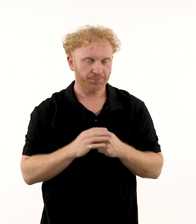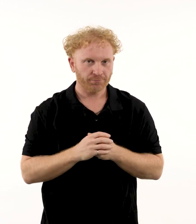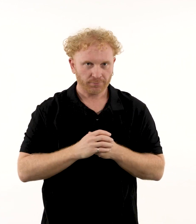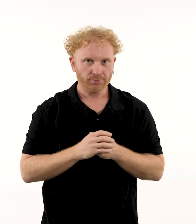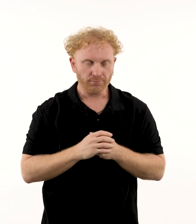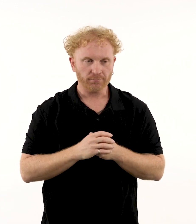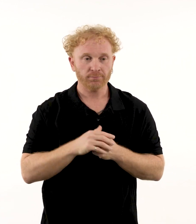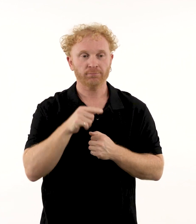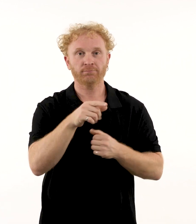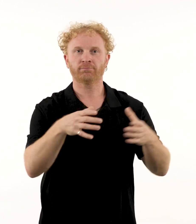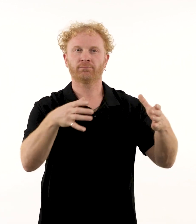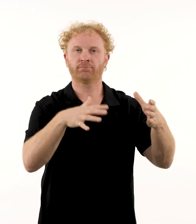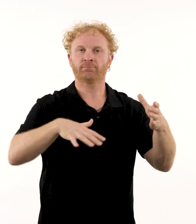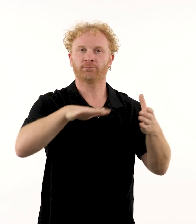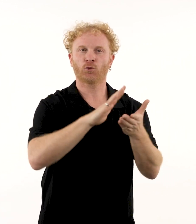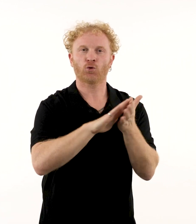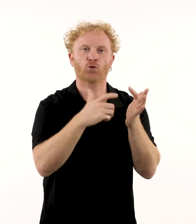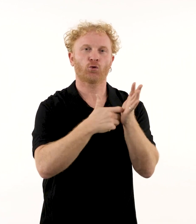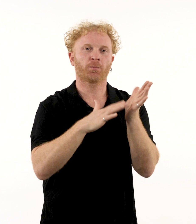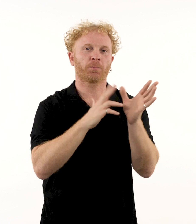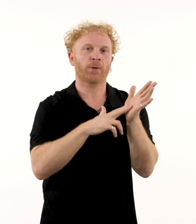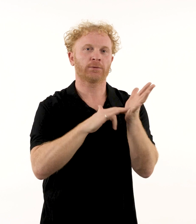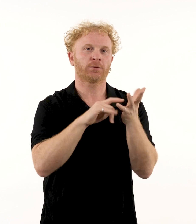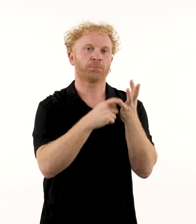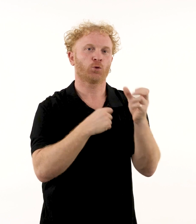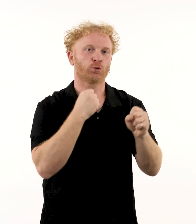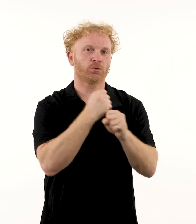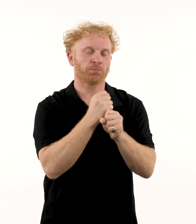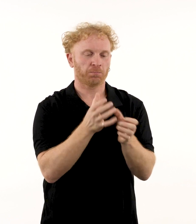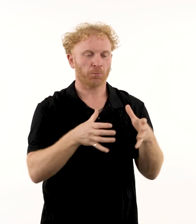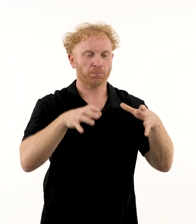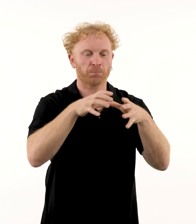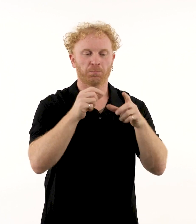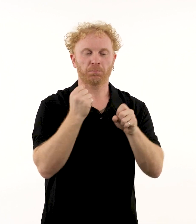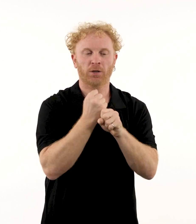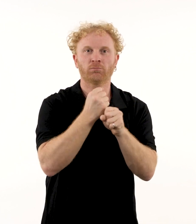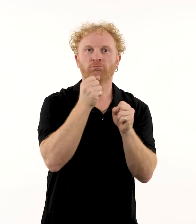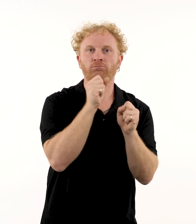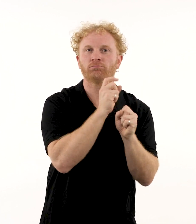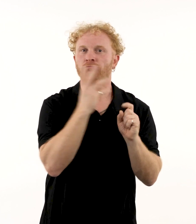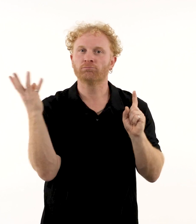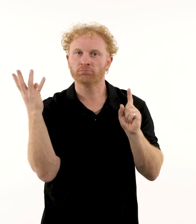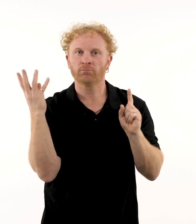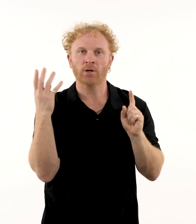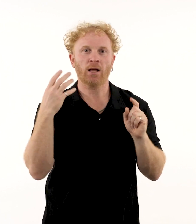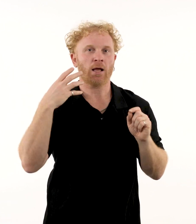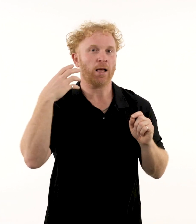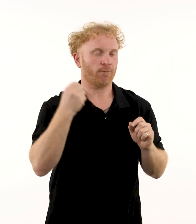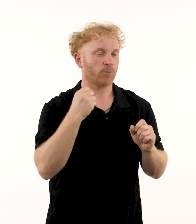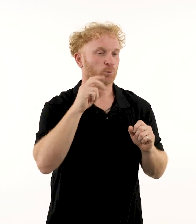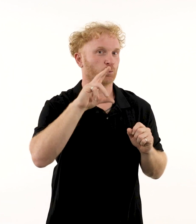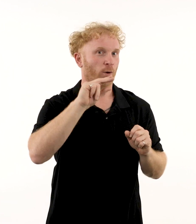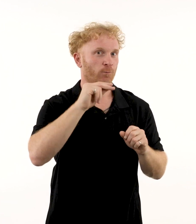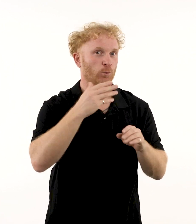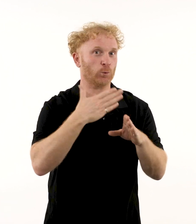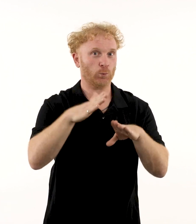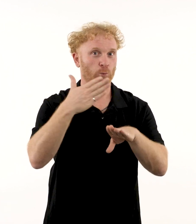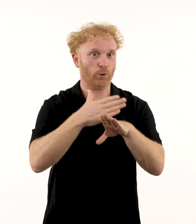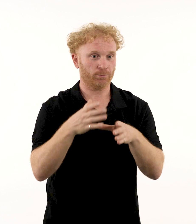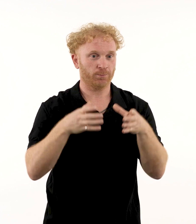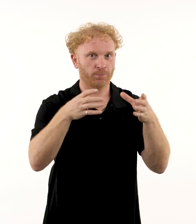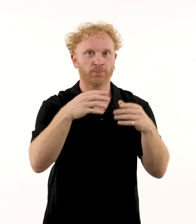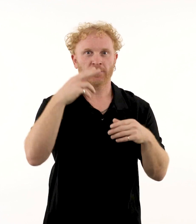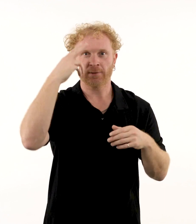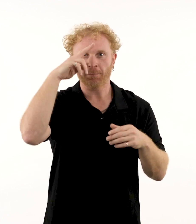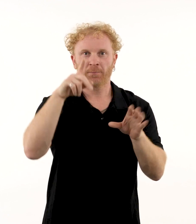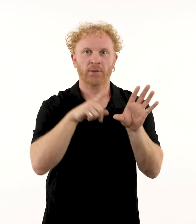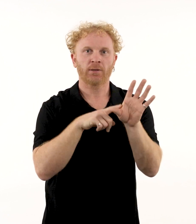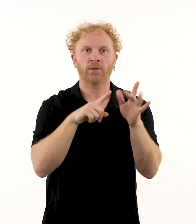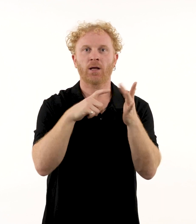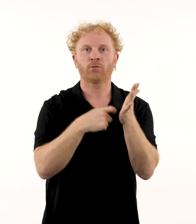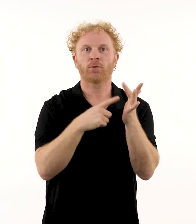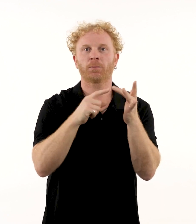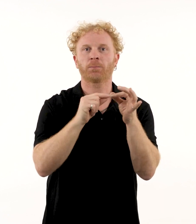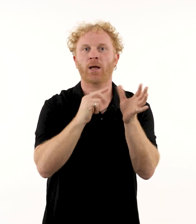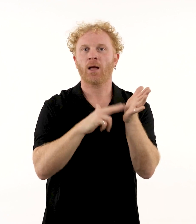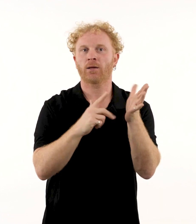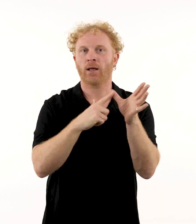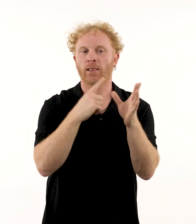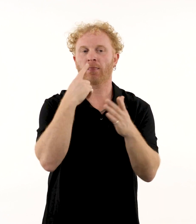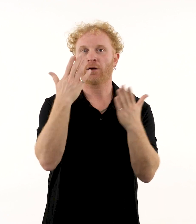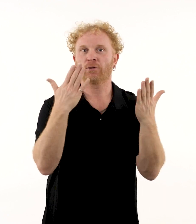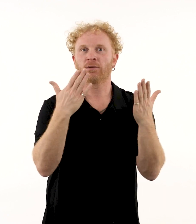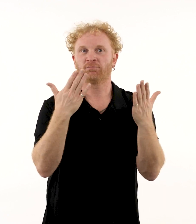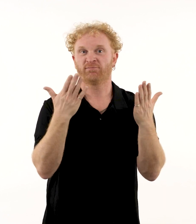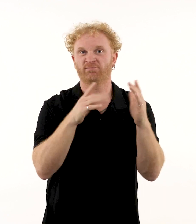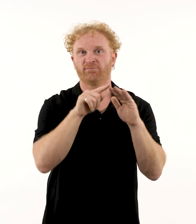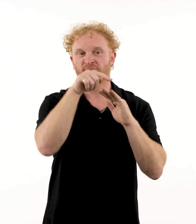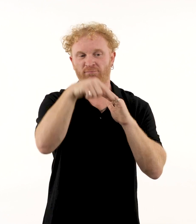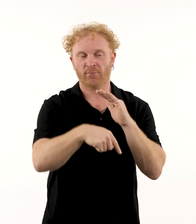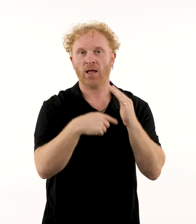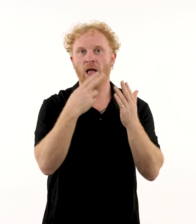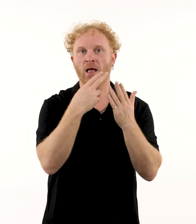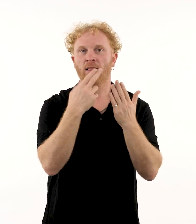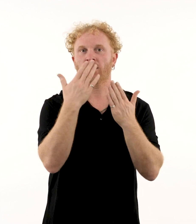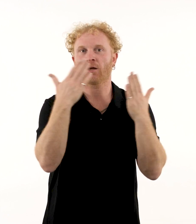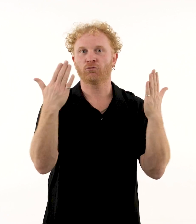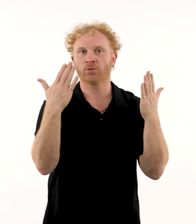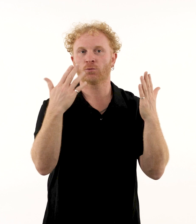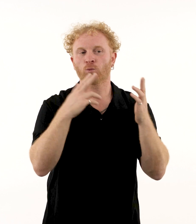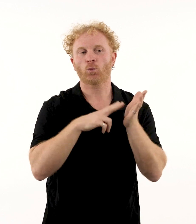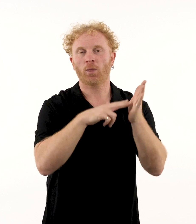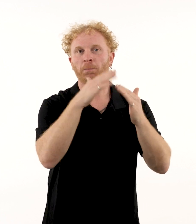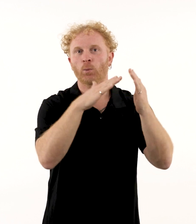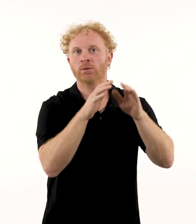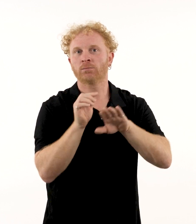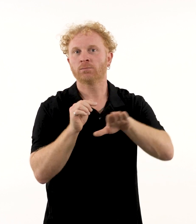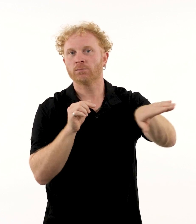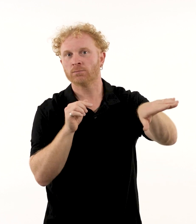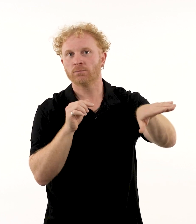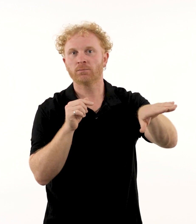The Hermannsburg Potters created 12 new works for the Yiribana Gallery in the Art Gallery’s North Building.